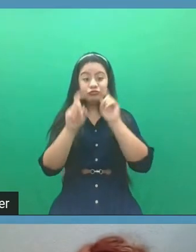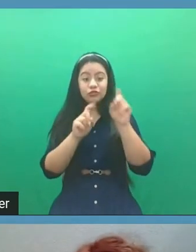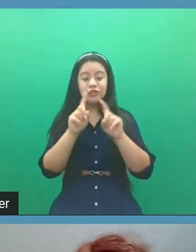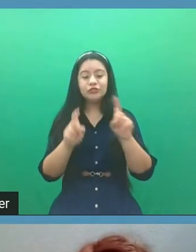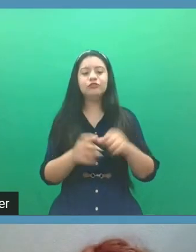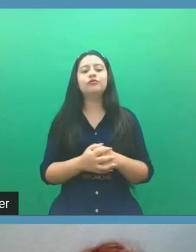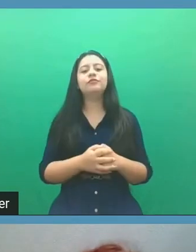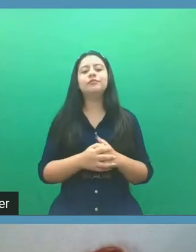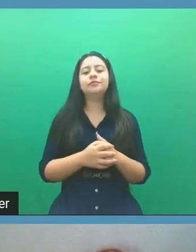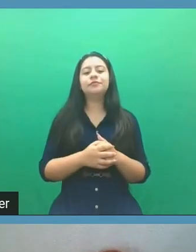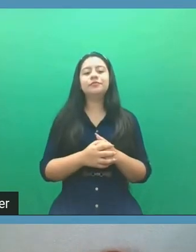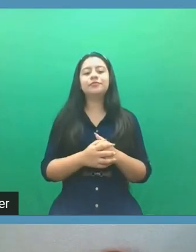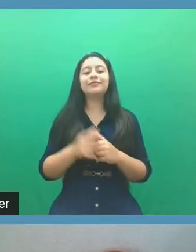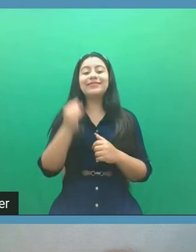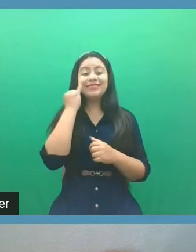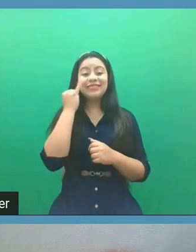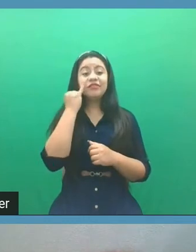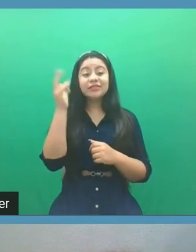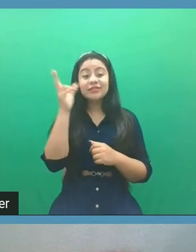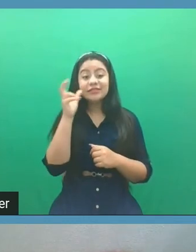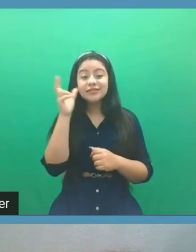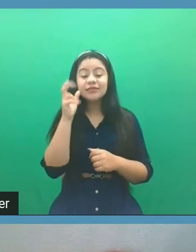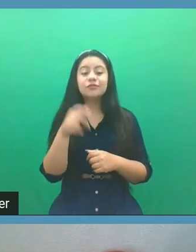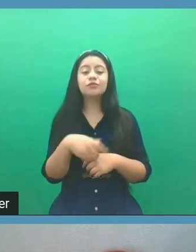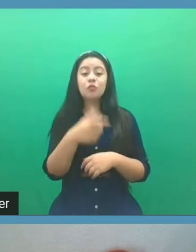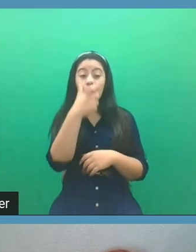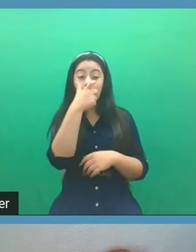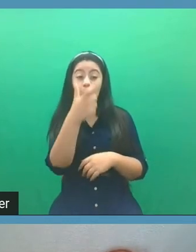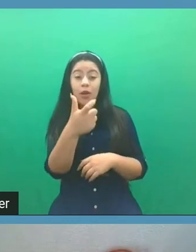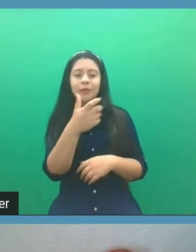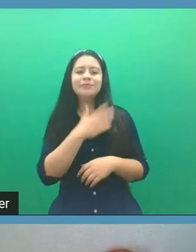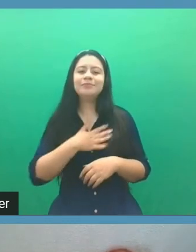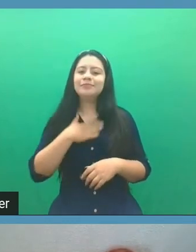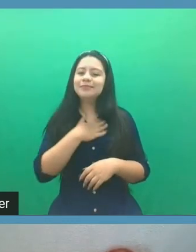and if you're listening or watching please continue to drop them in the chat,